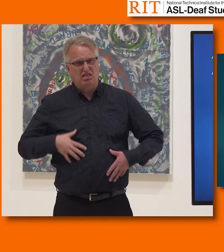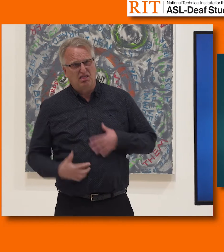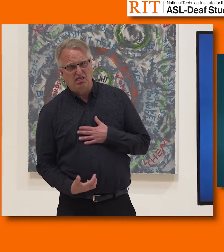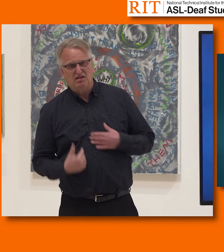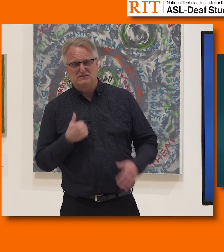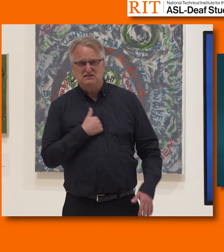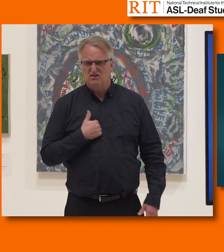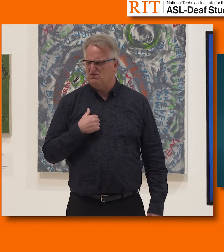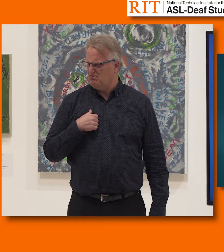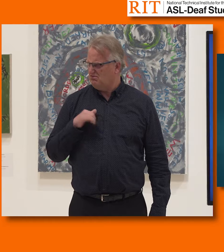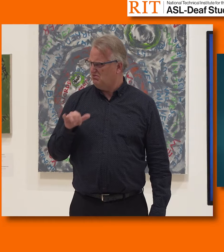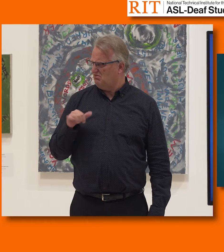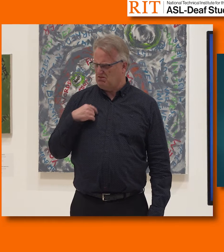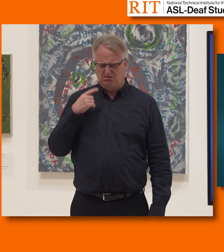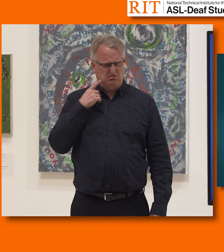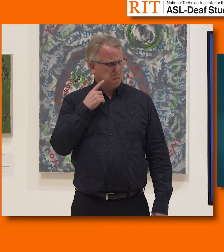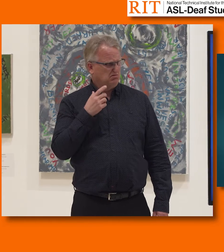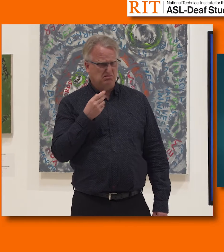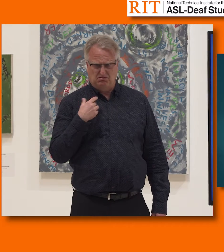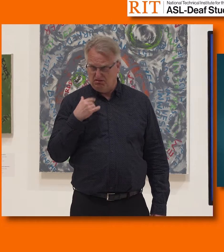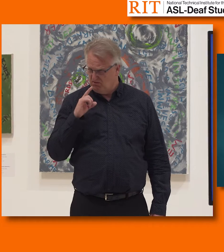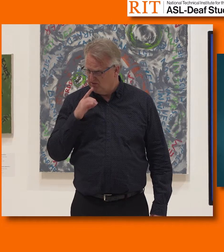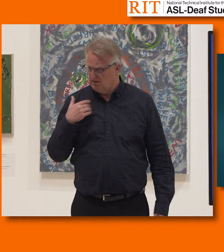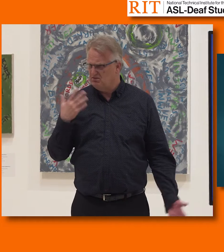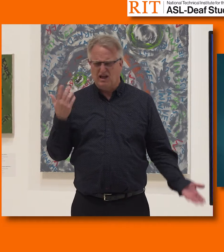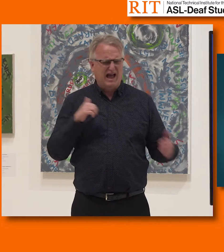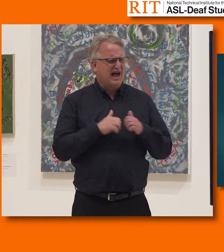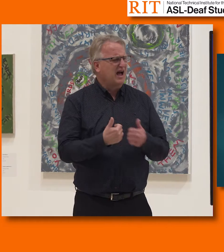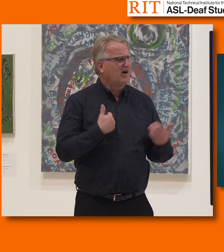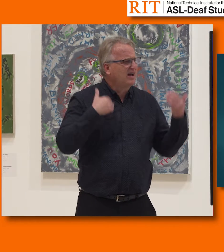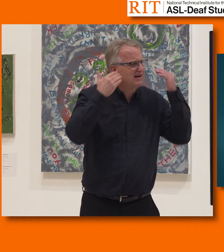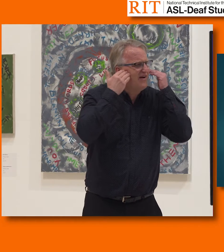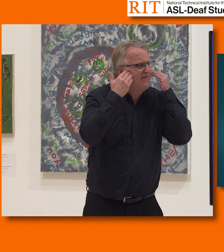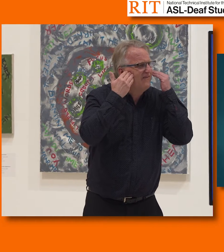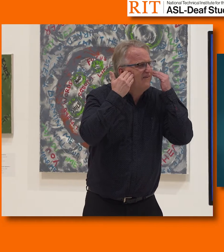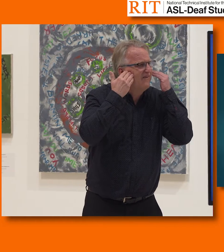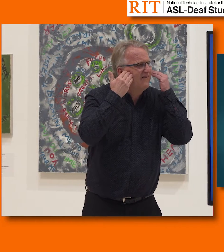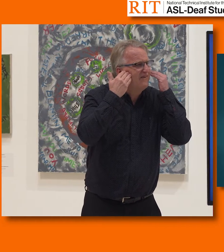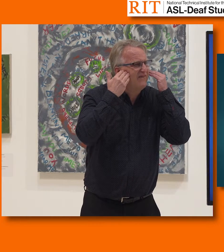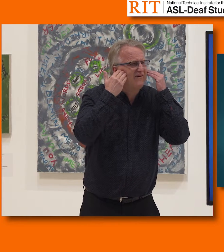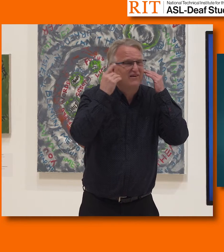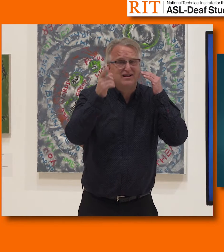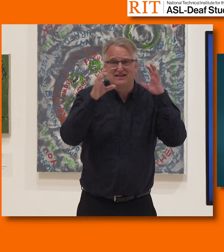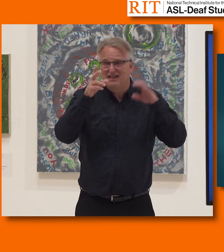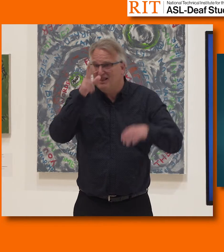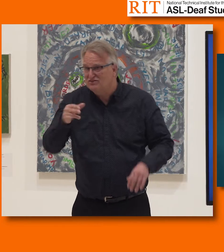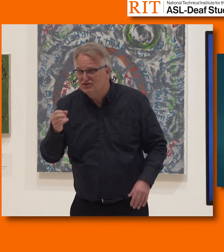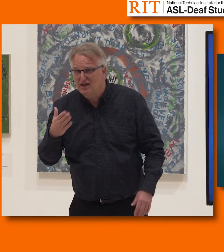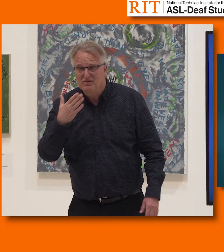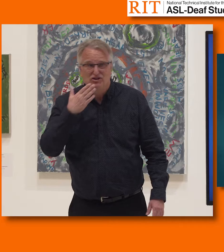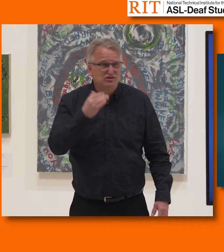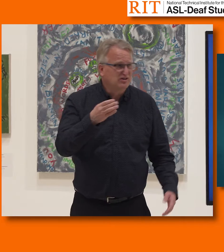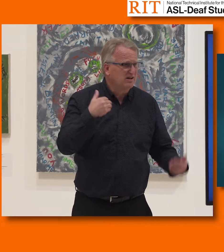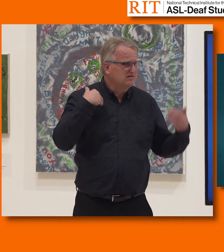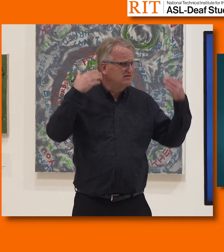You know, I find out after the fact often that an interpreter was really upset. Maybe they didn't do a good job, but I have